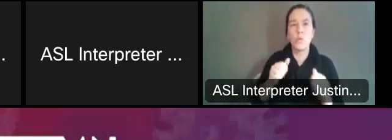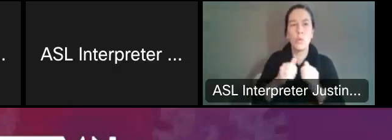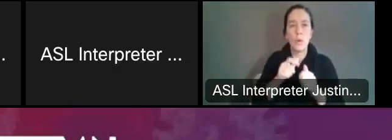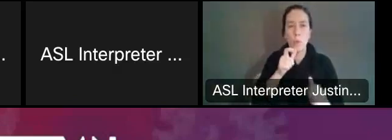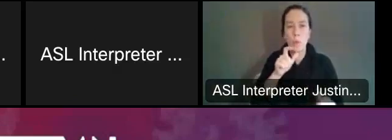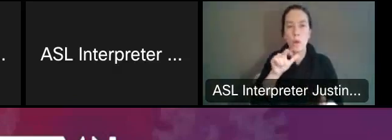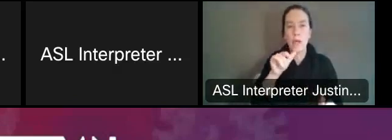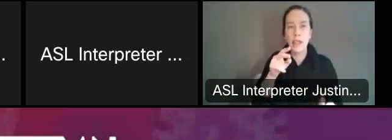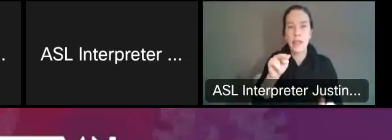minnesota department of health